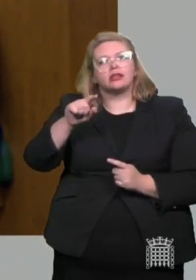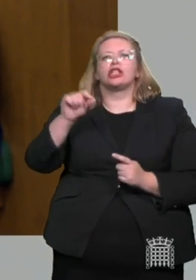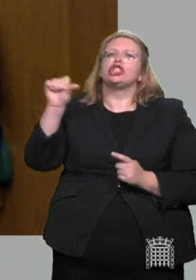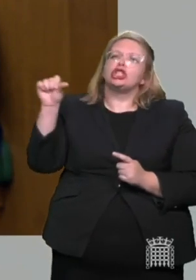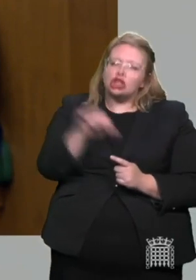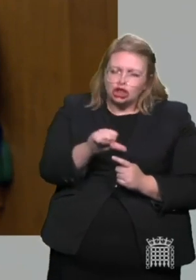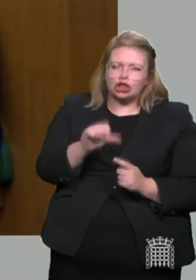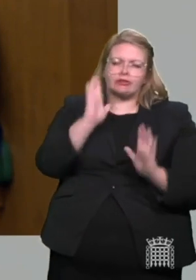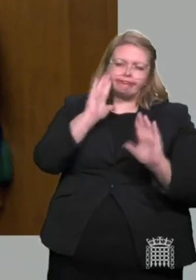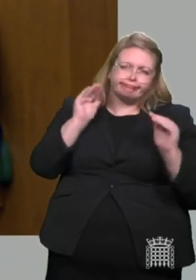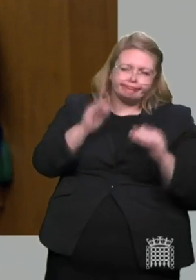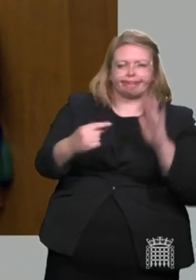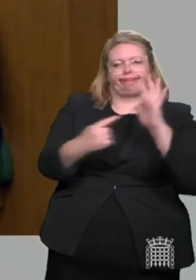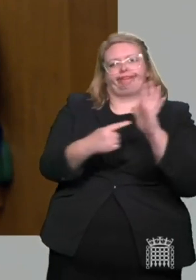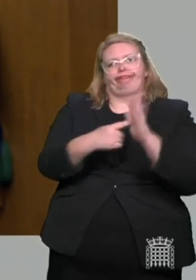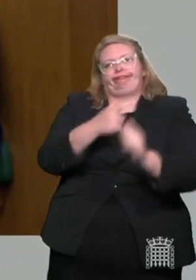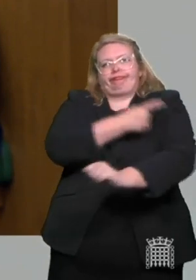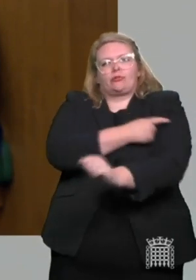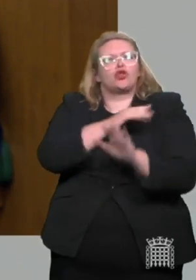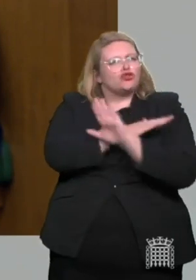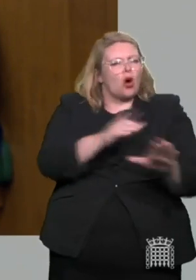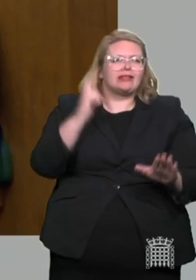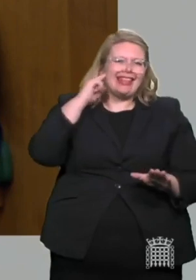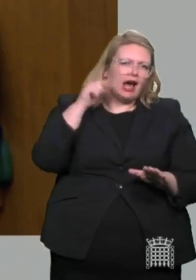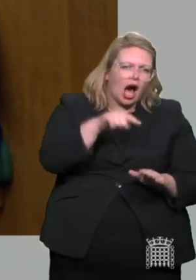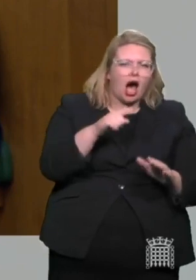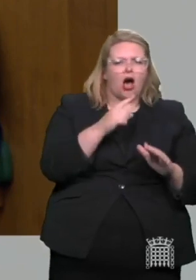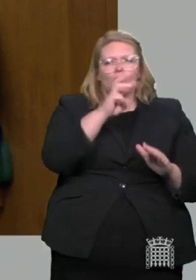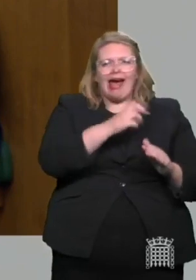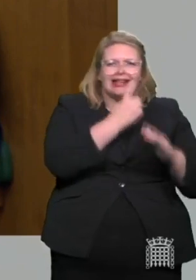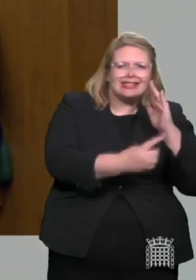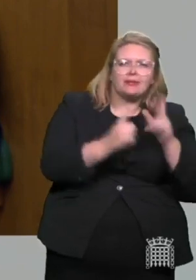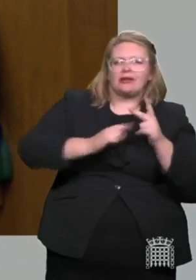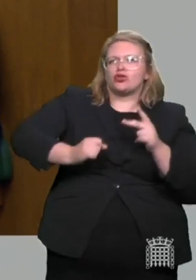divisiveness of the nationalists, and instead look forward to a brighter and stronger future